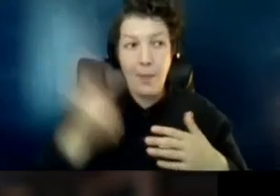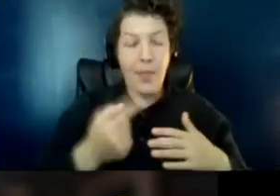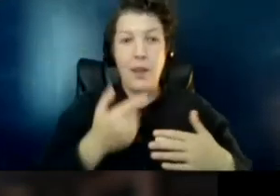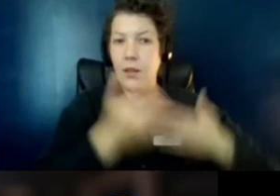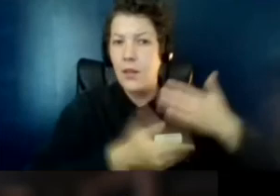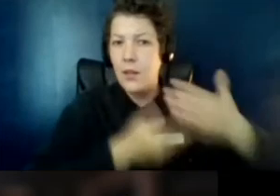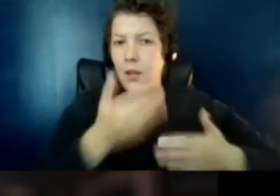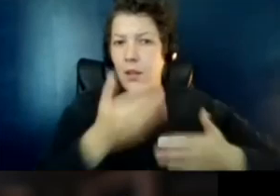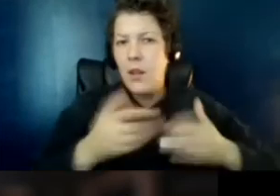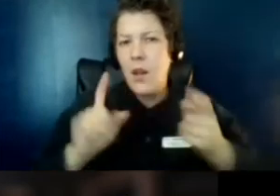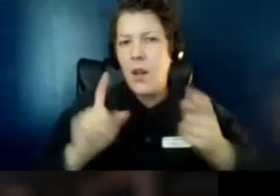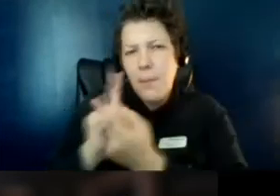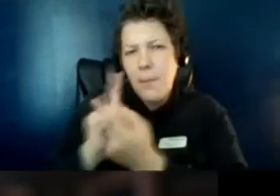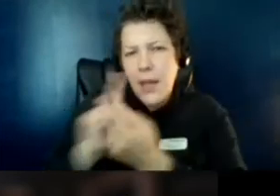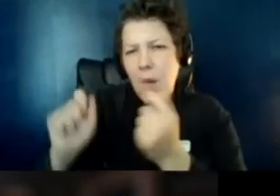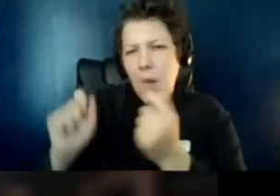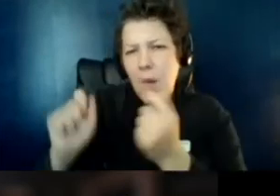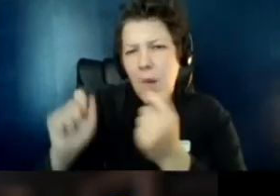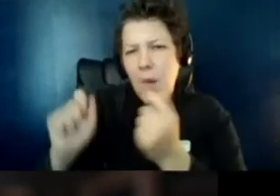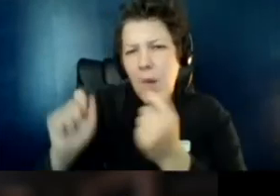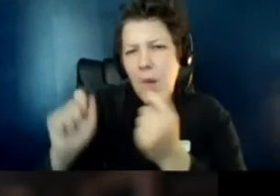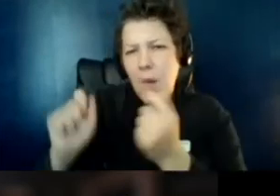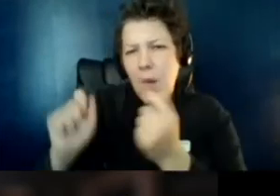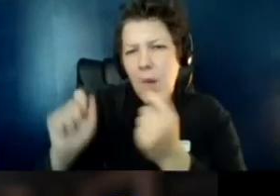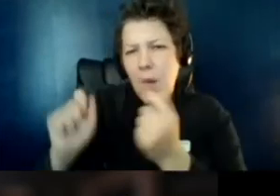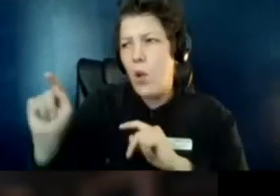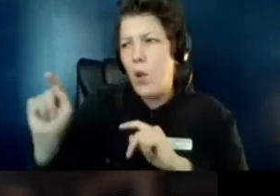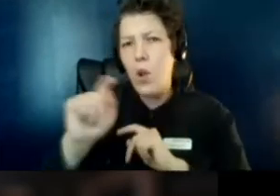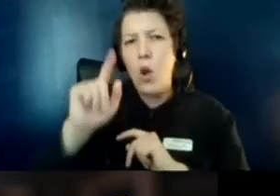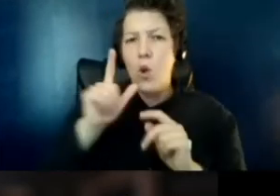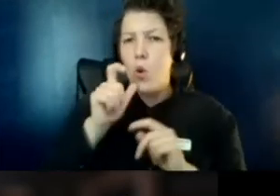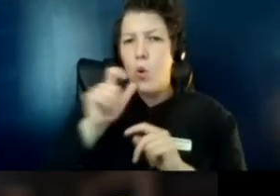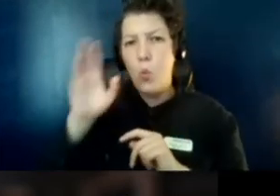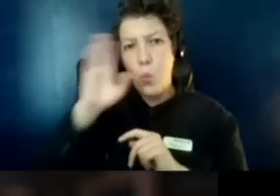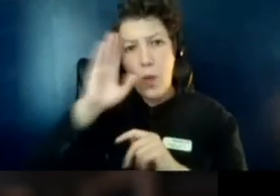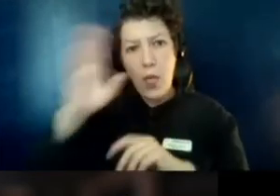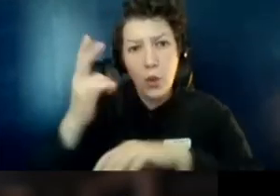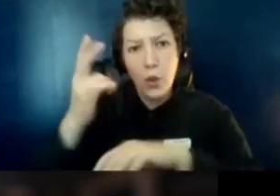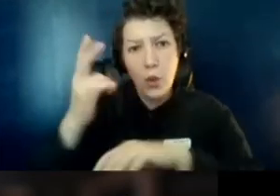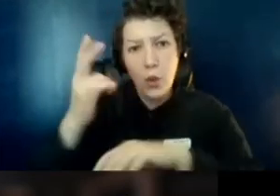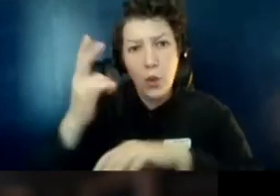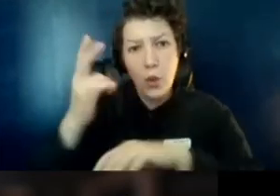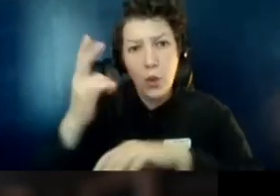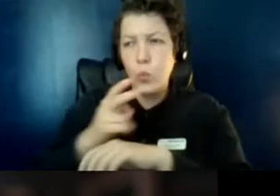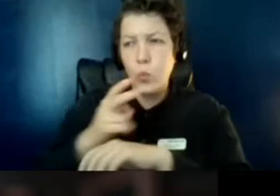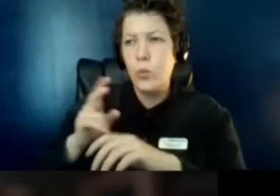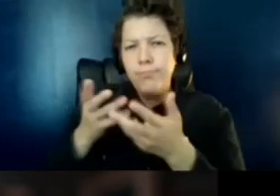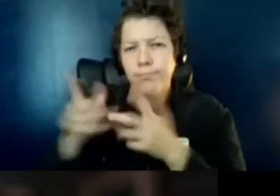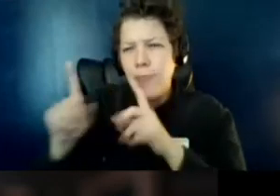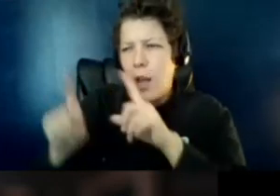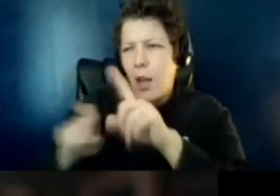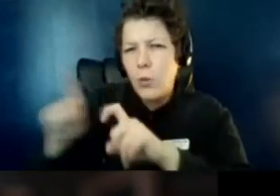you've done in front of them and getting them to interact with it. So that works. And everybody